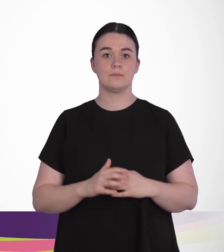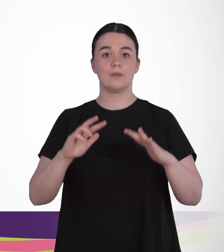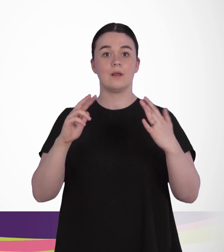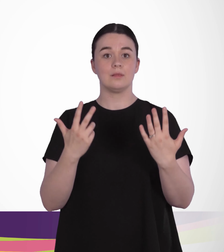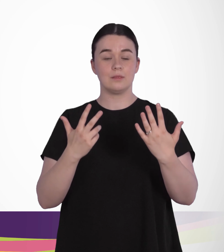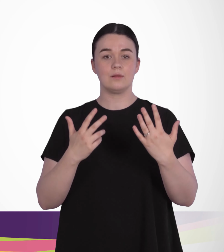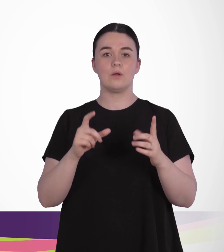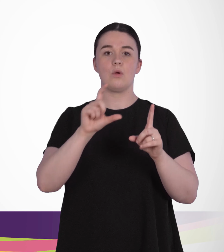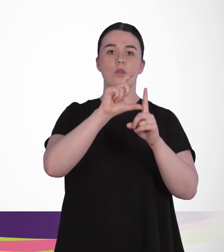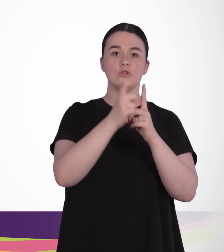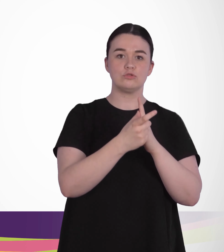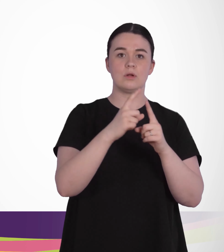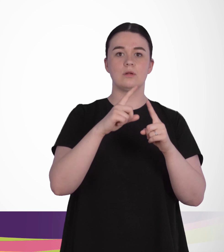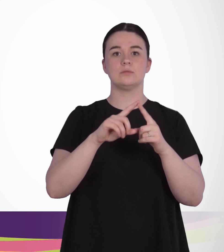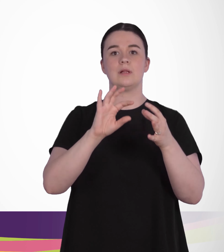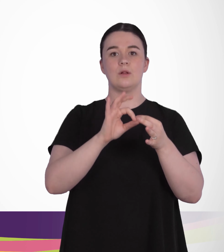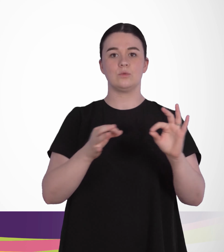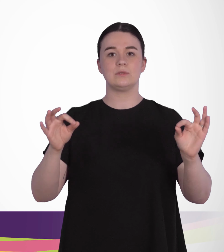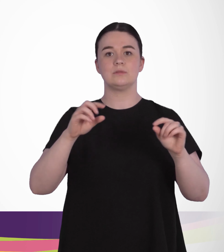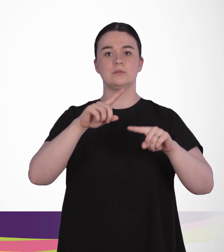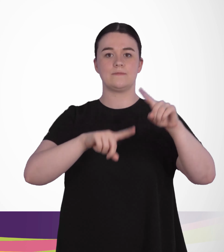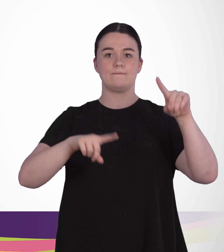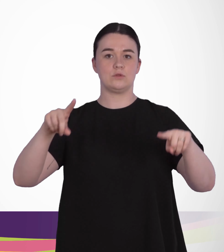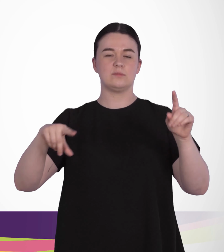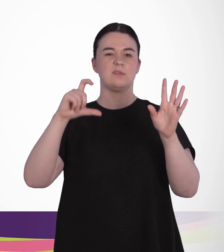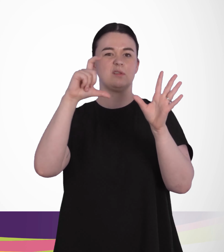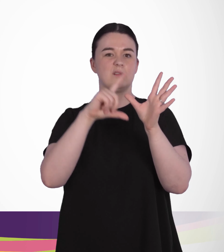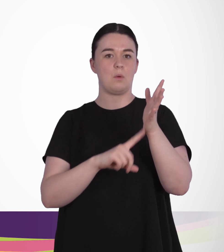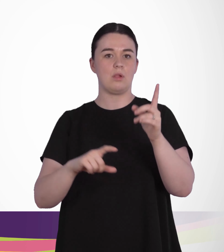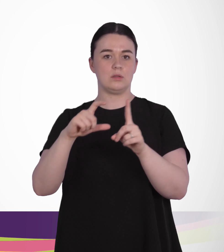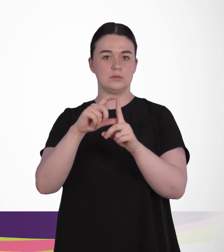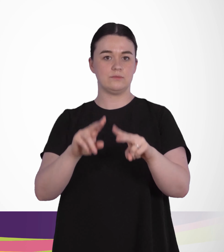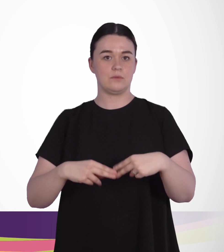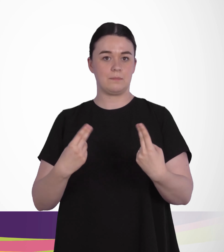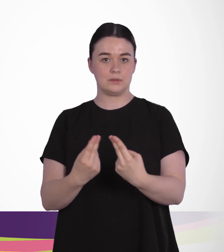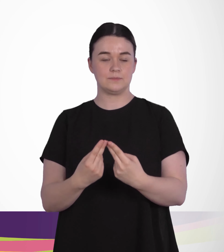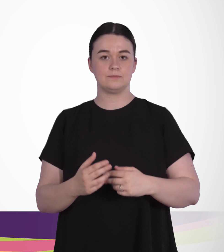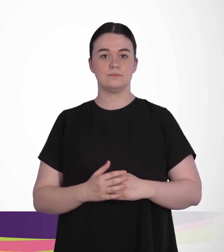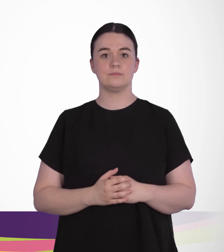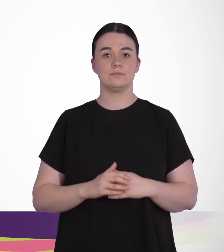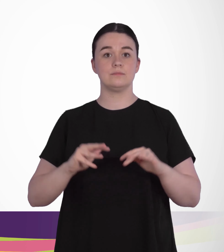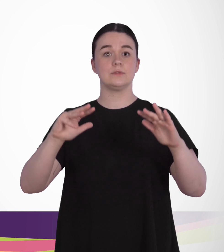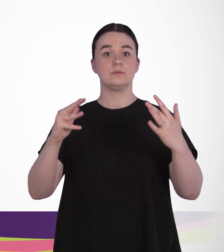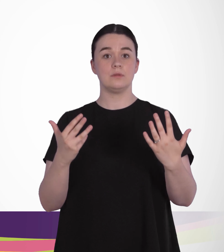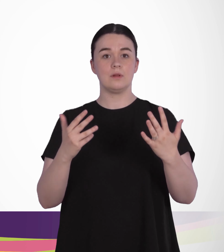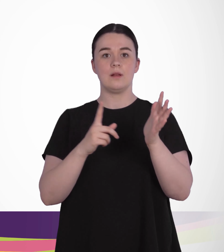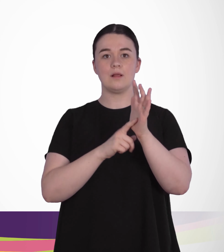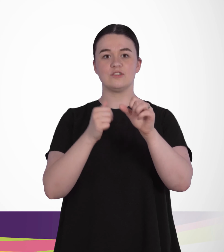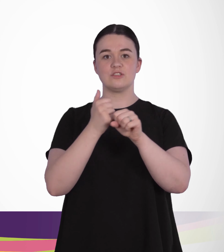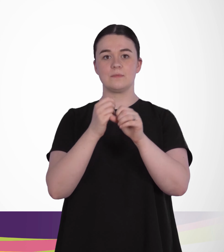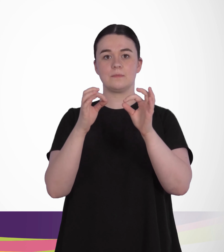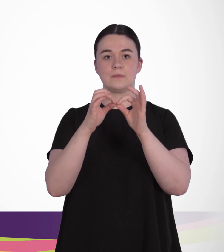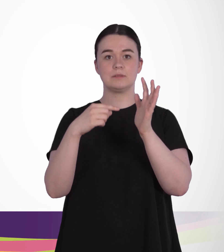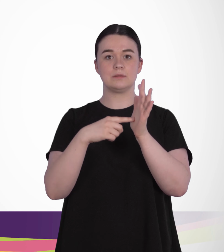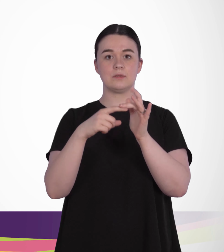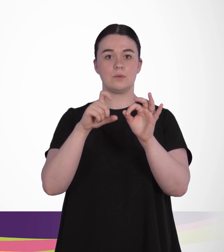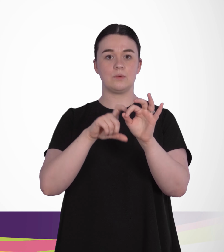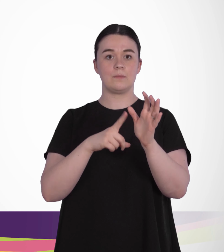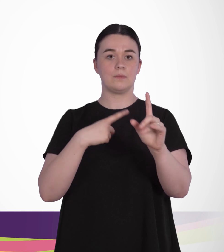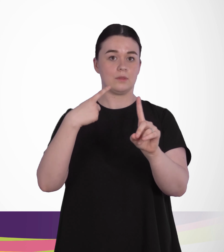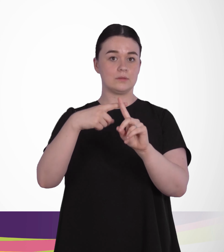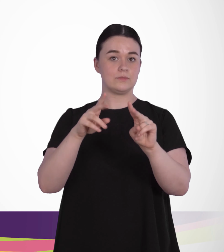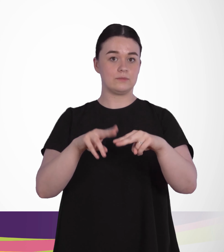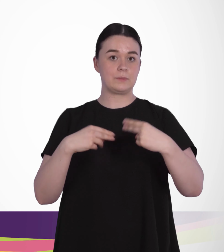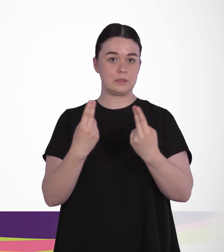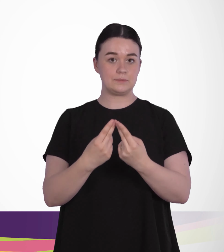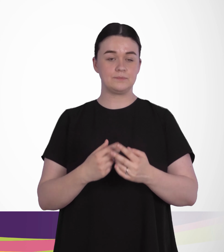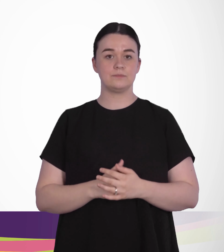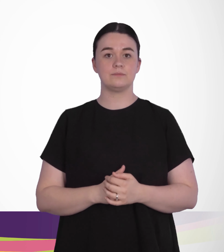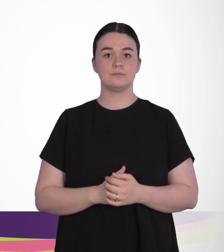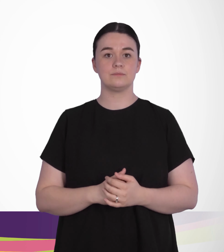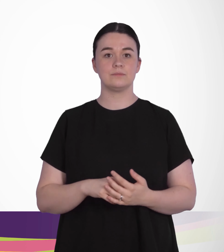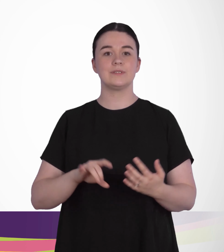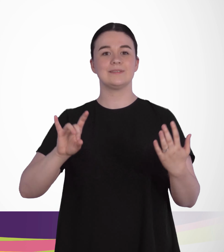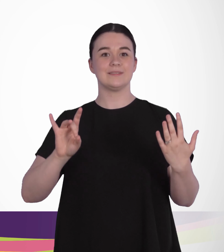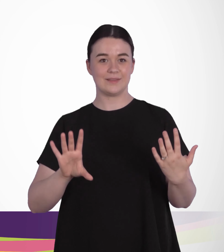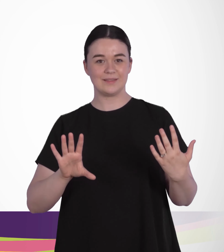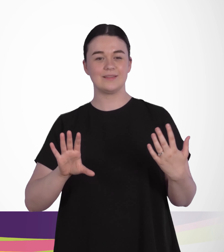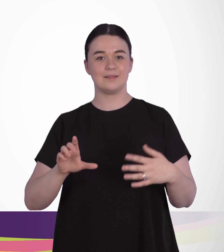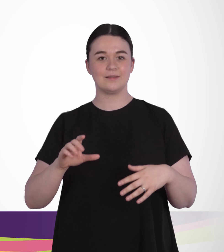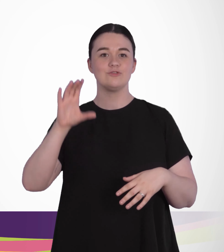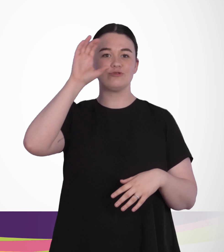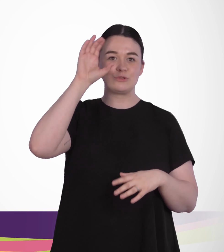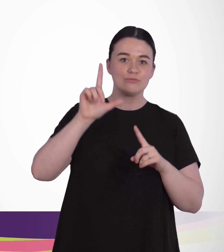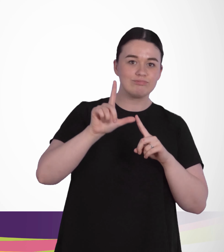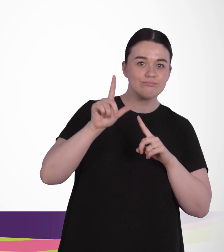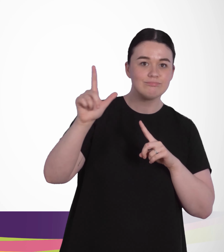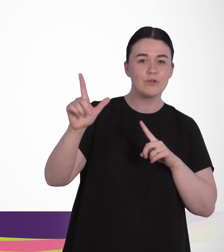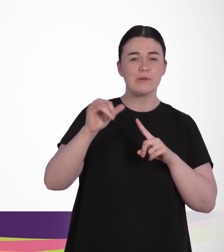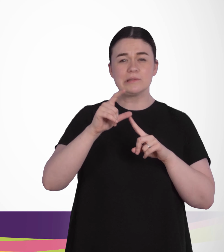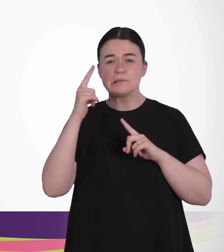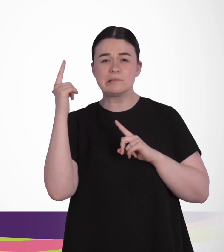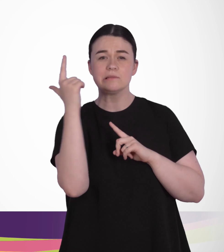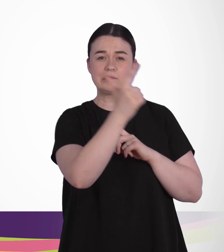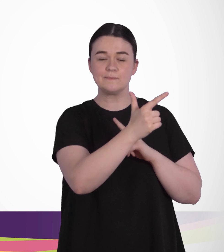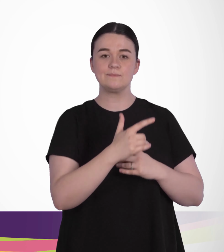culturally and linguistically diverse (CALD) families, LGBTIQA+ families, and regional, rural and remote.